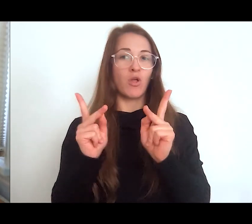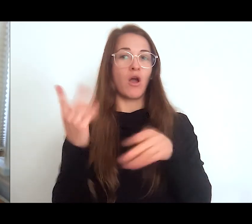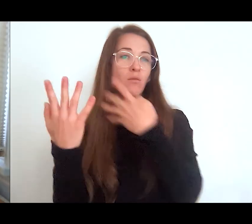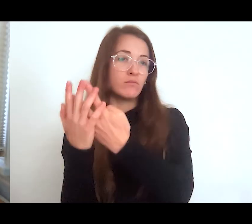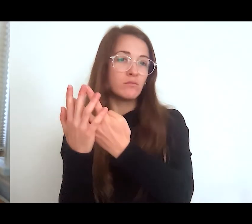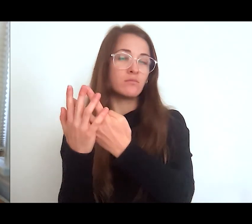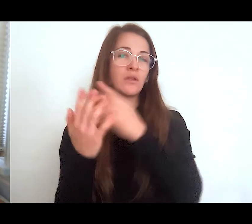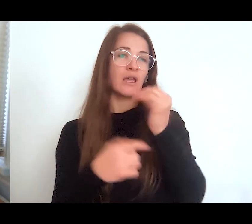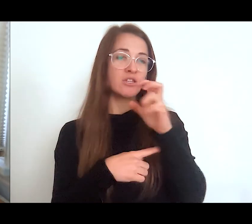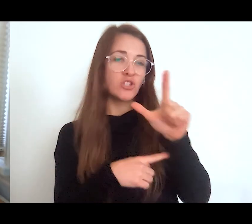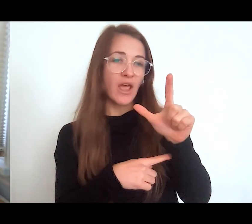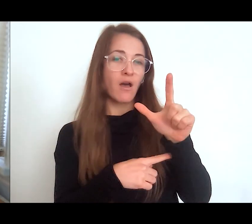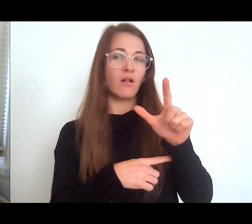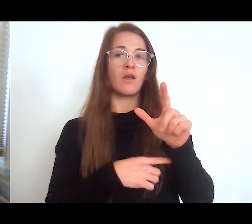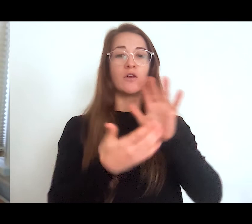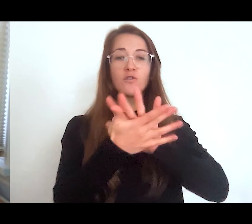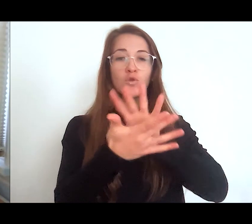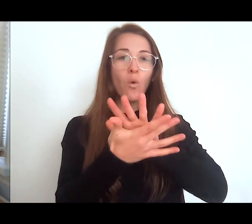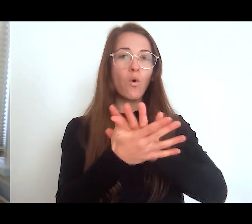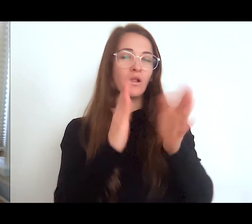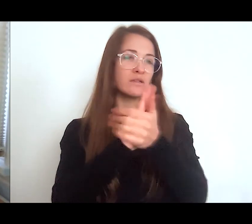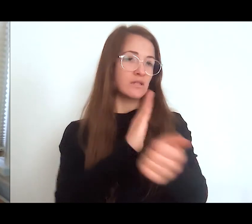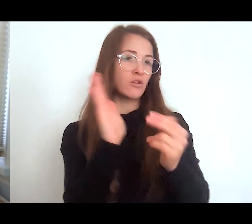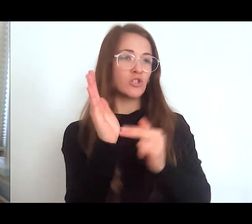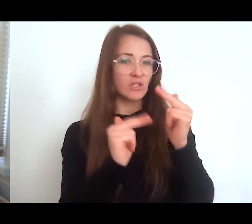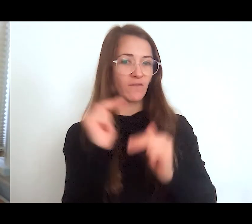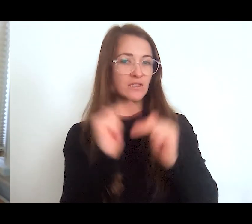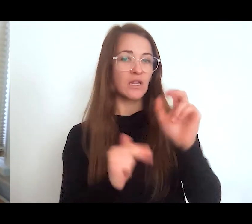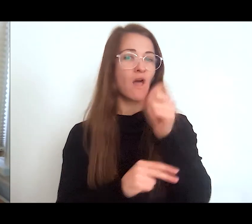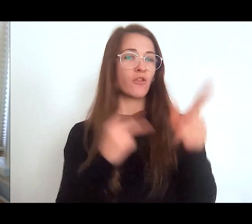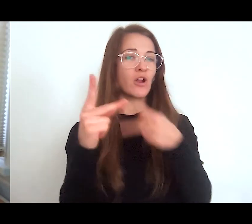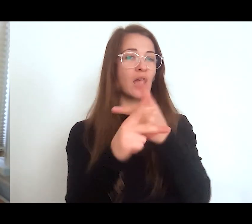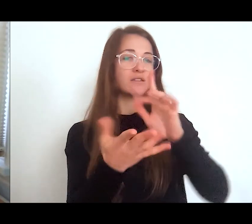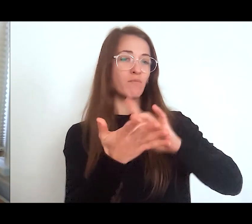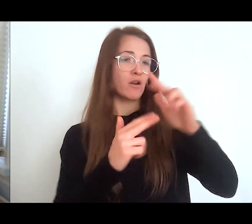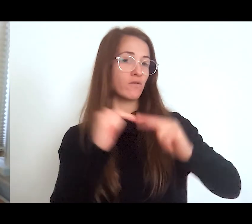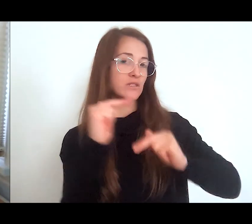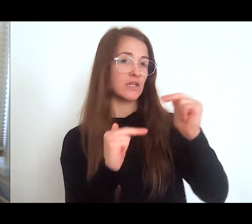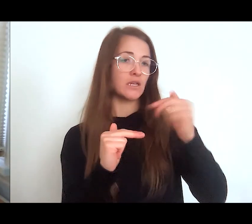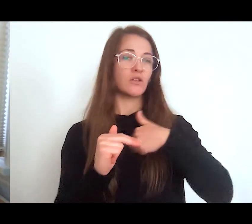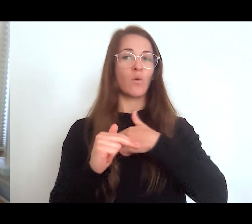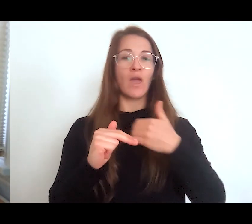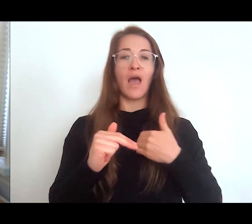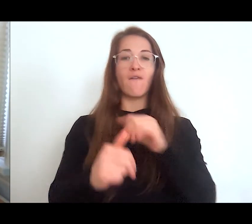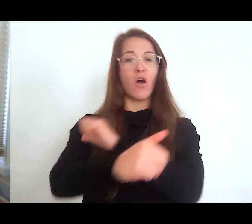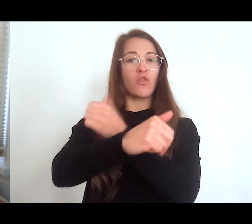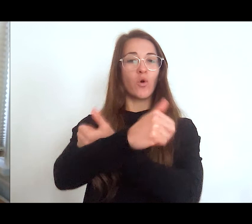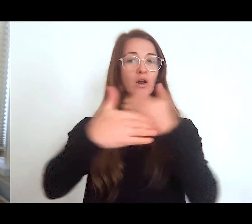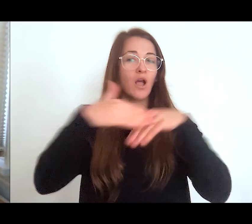HOUSE PEOPLE WITH DISABILITIES, PRISONS, JAILS, SCHOOLS, SKILLED NURSING FACILITIES AND MEDICAL